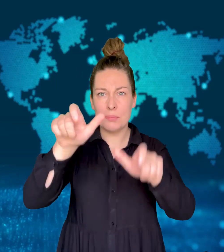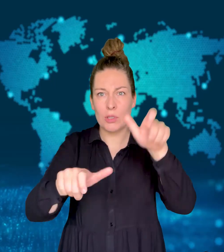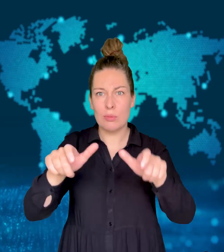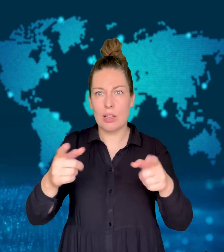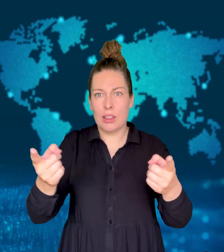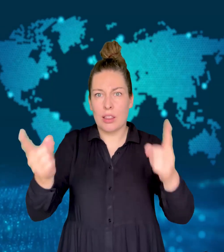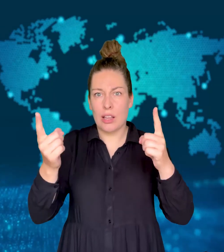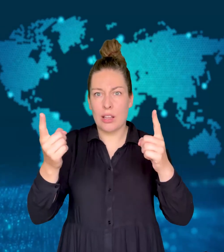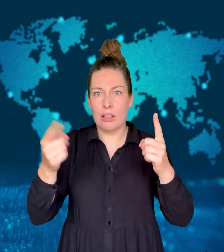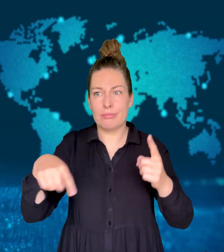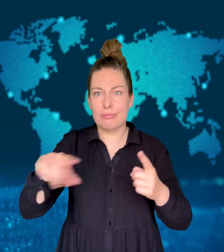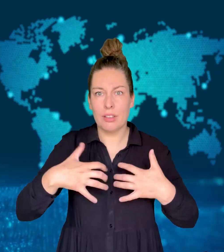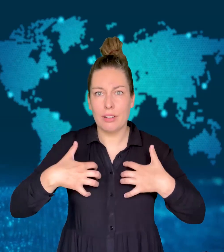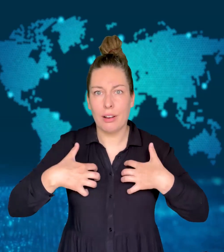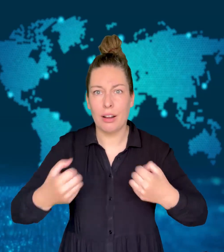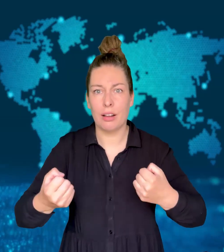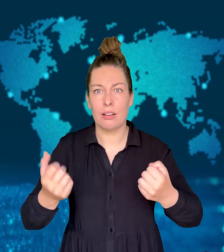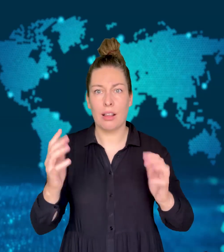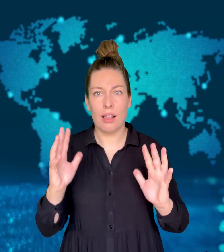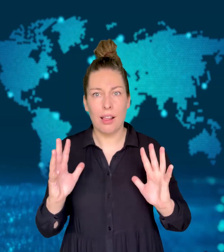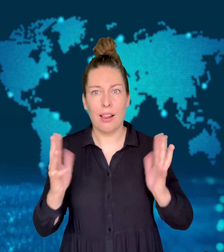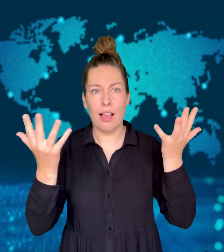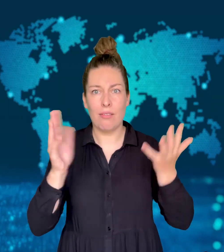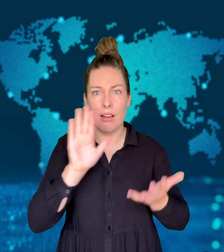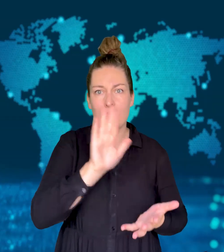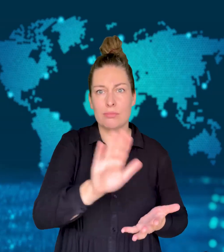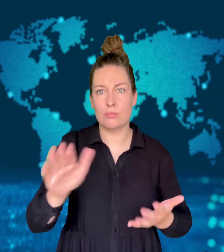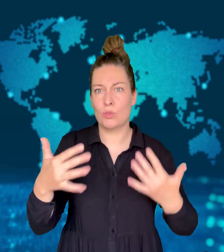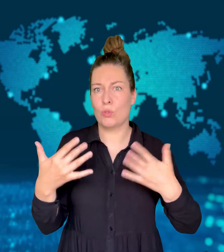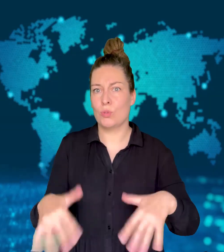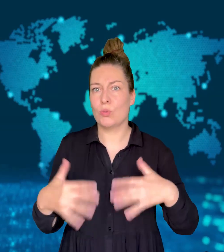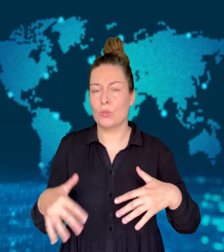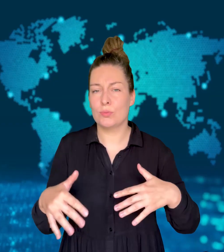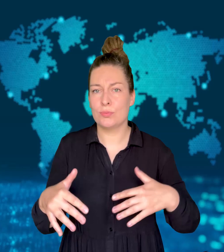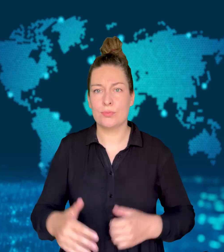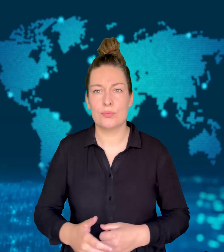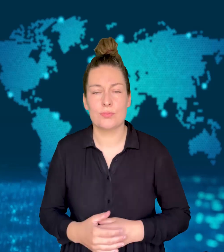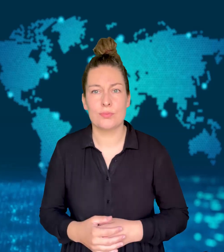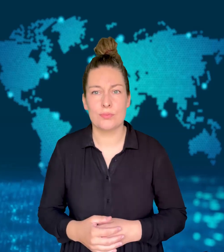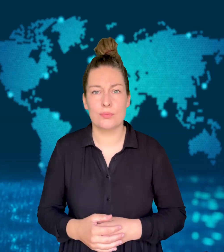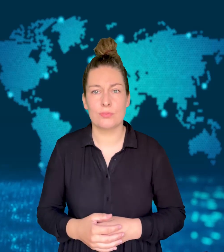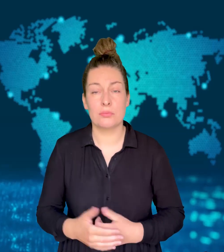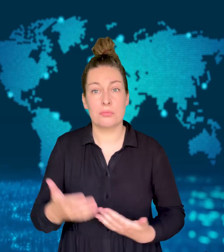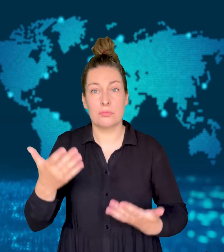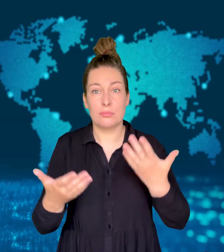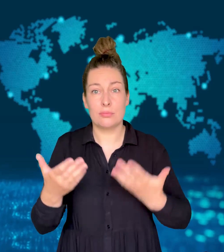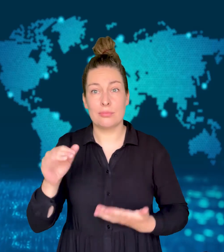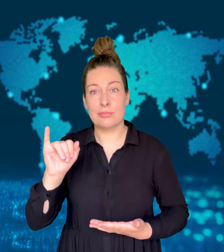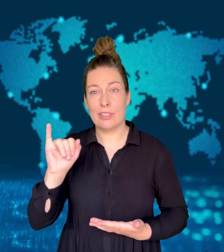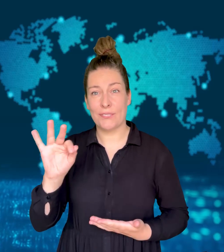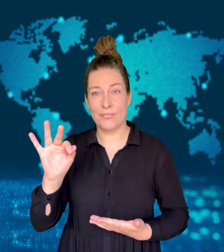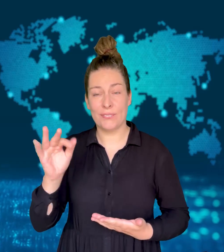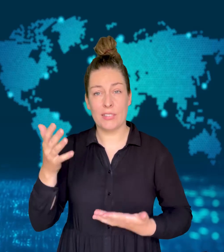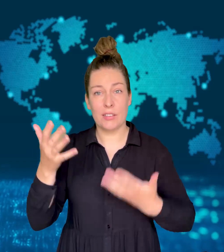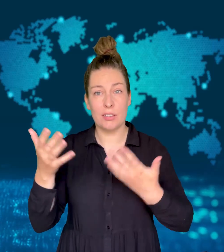She said "my actions are justifiable,"